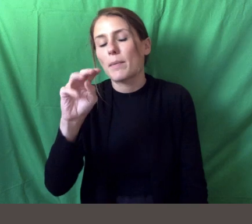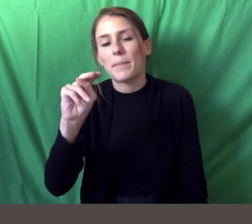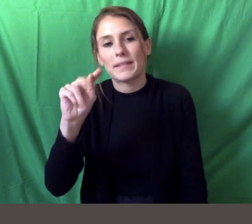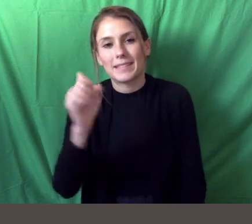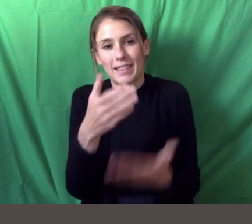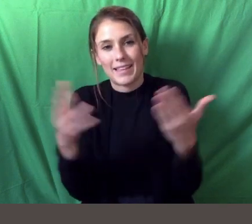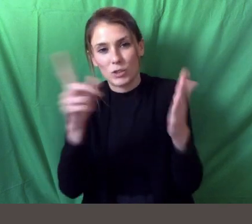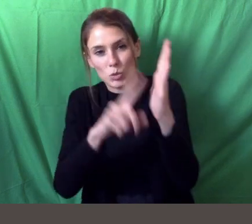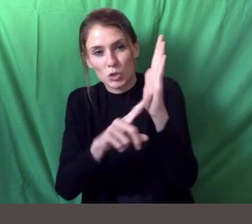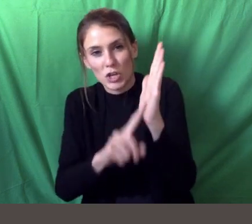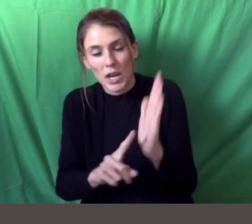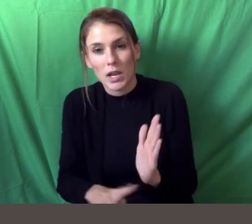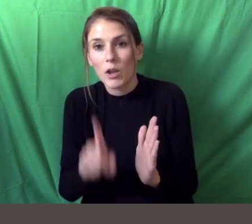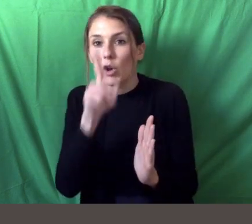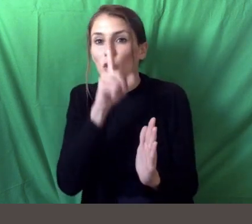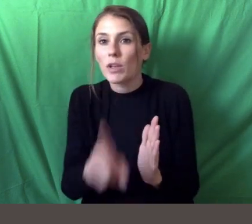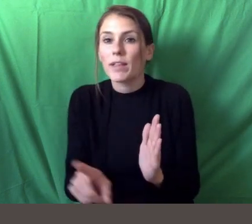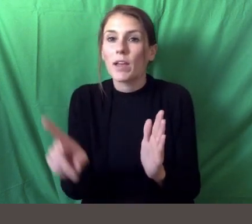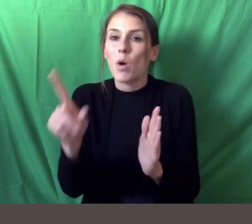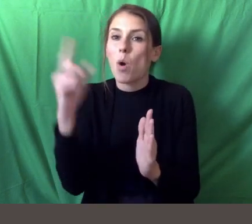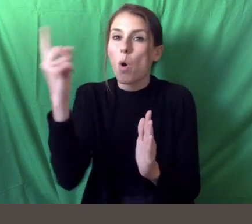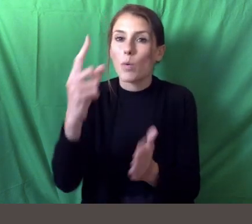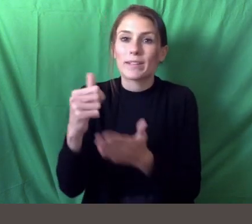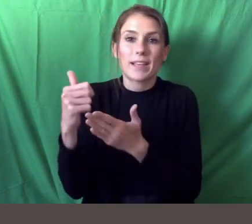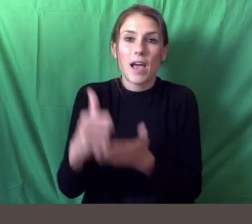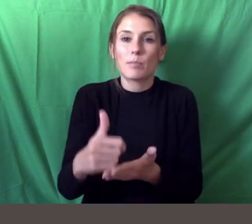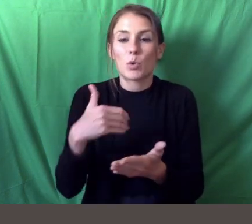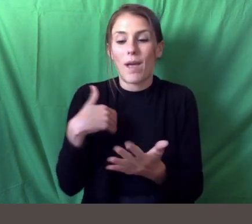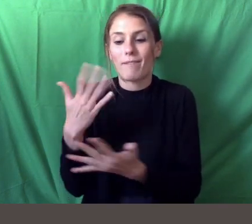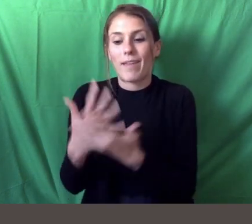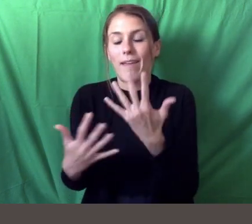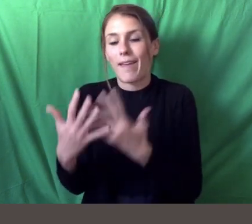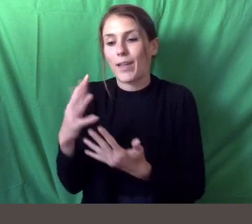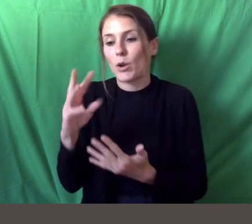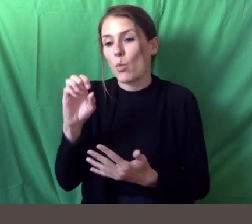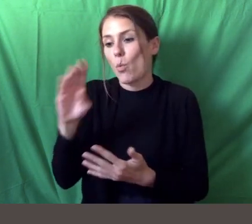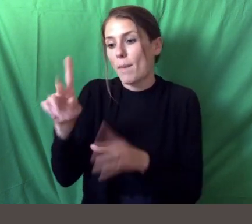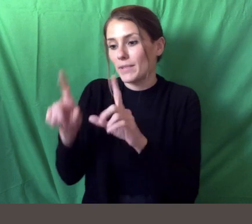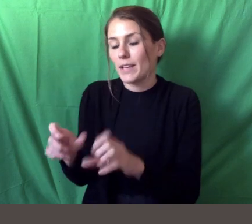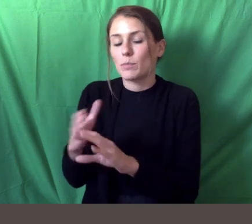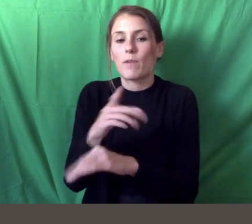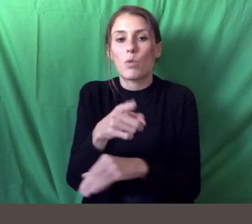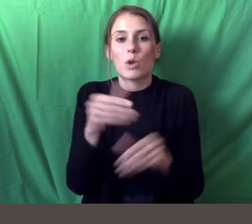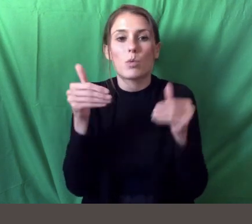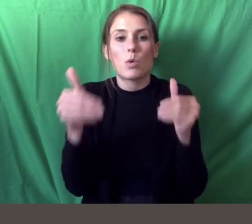It always helps to manually run a web test before trying to automate it.